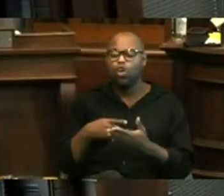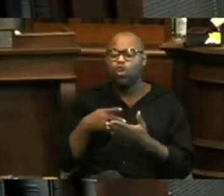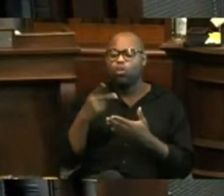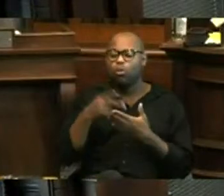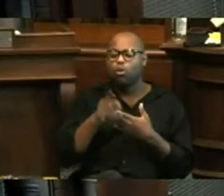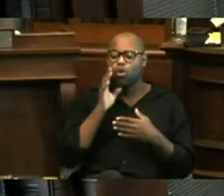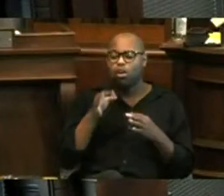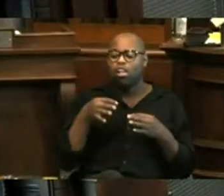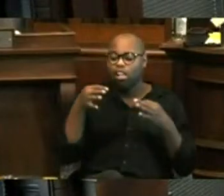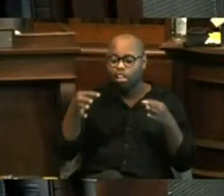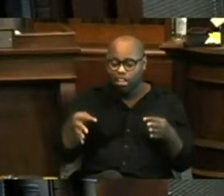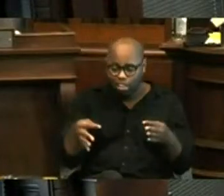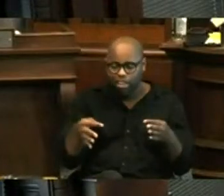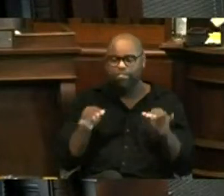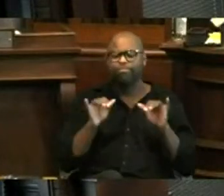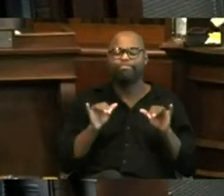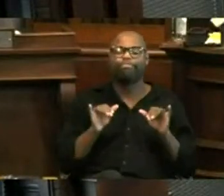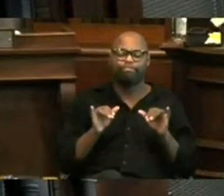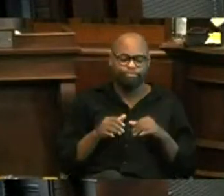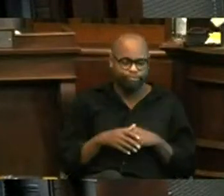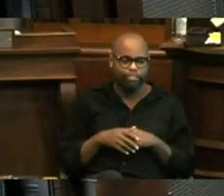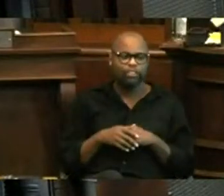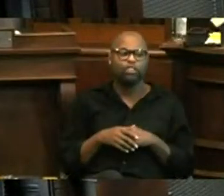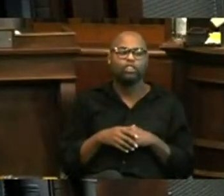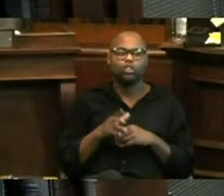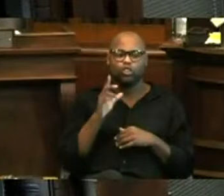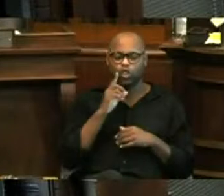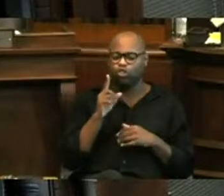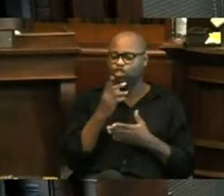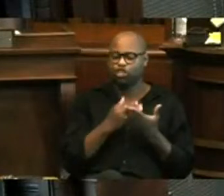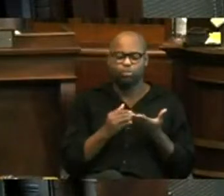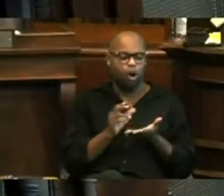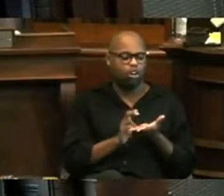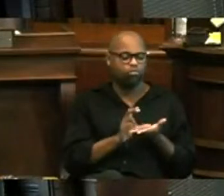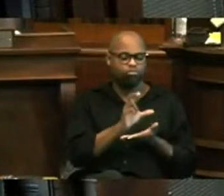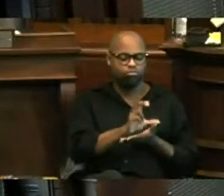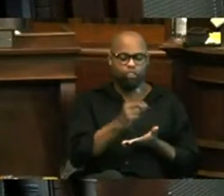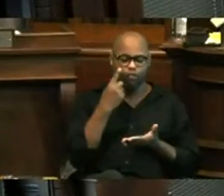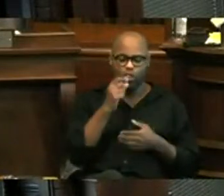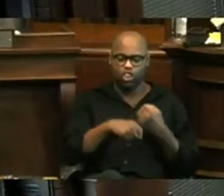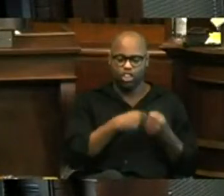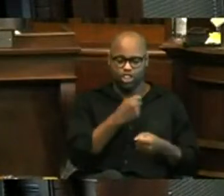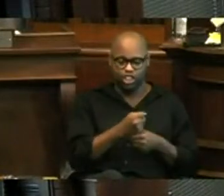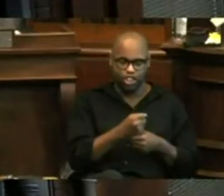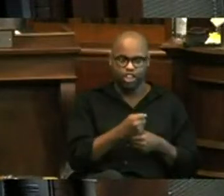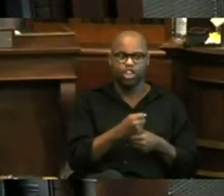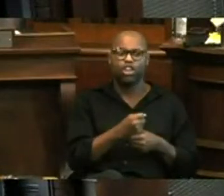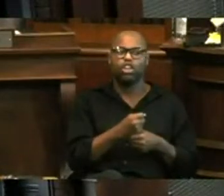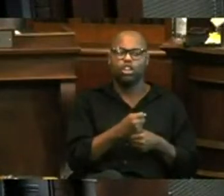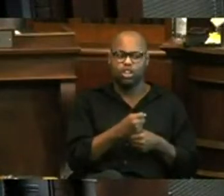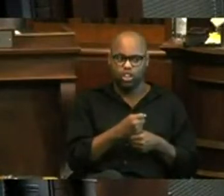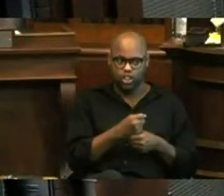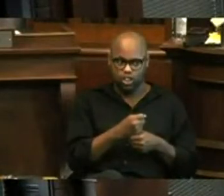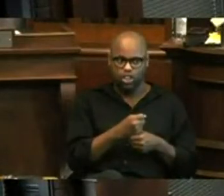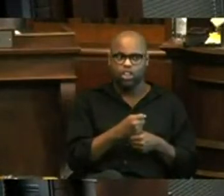corrected that because the program is starting later than normal, we have prorated the